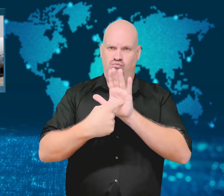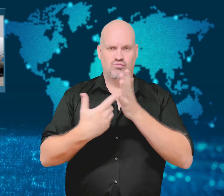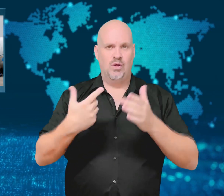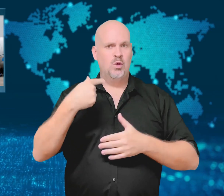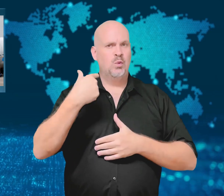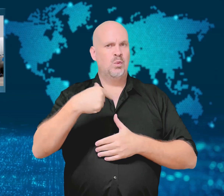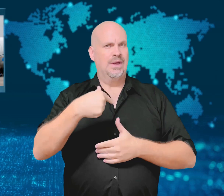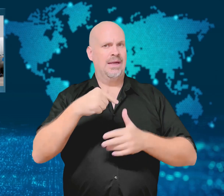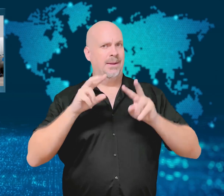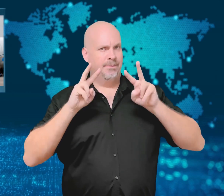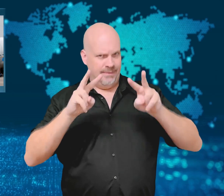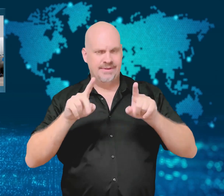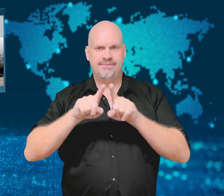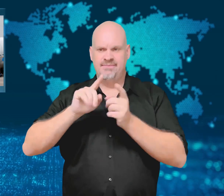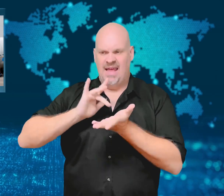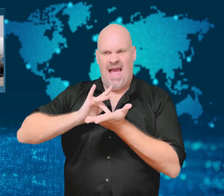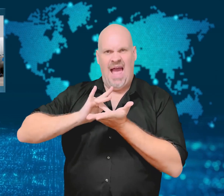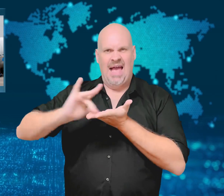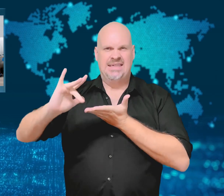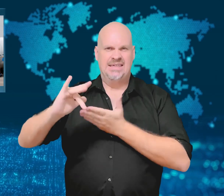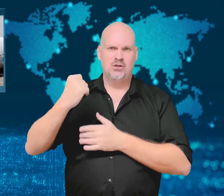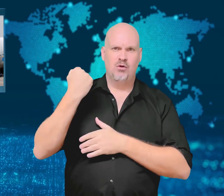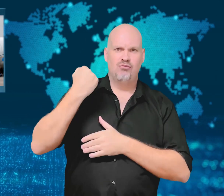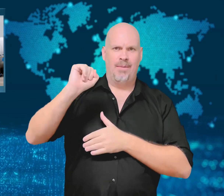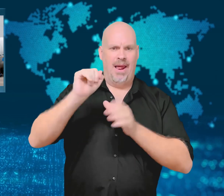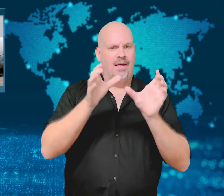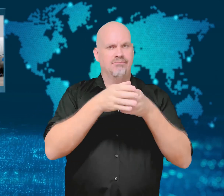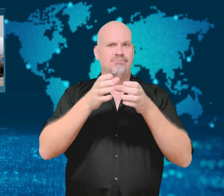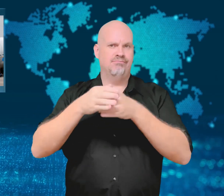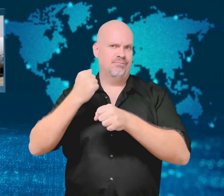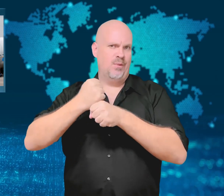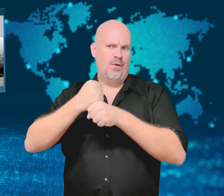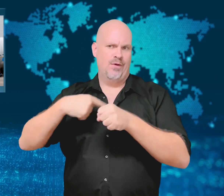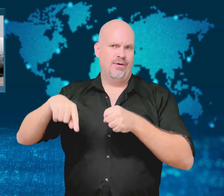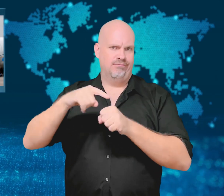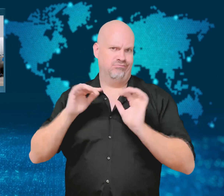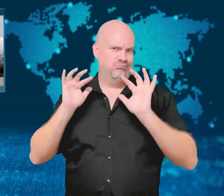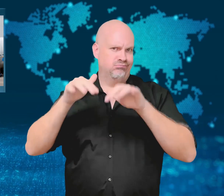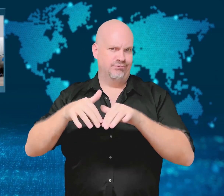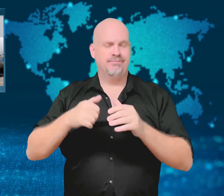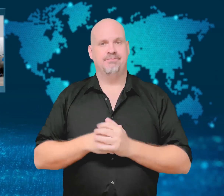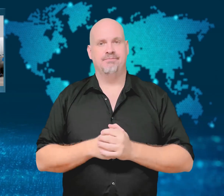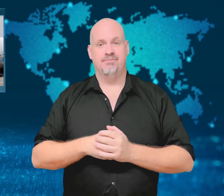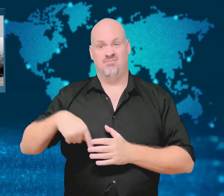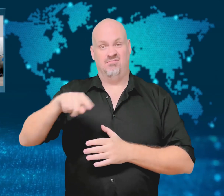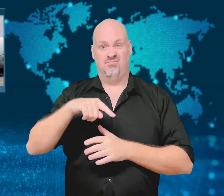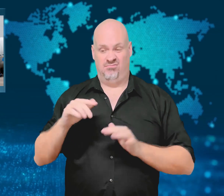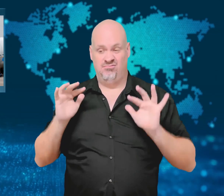The activists represented "Greenpeace" and "Extinction Rebellion".